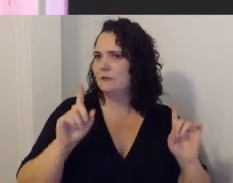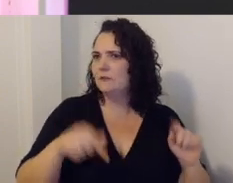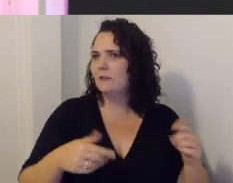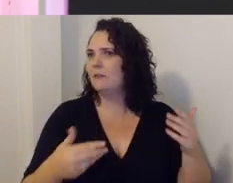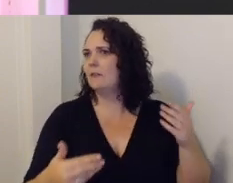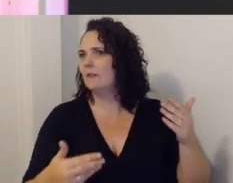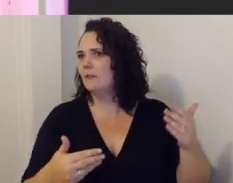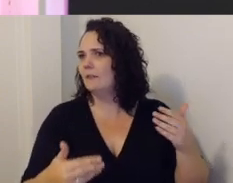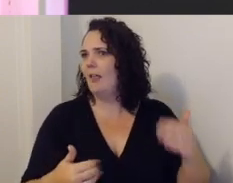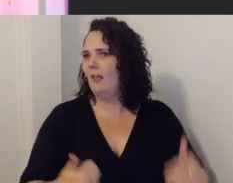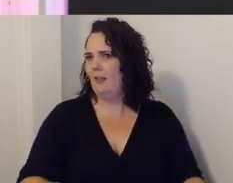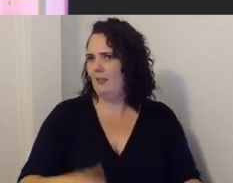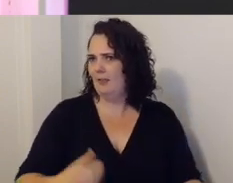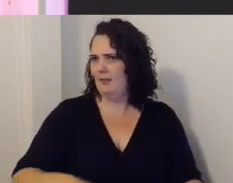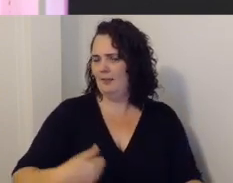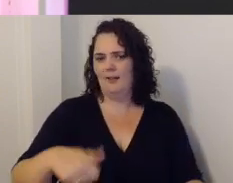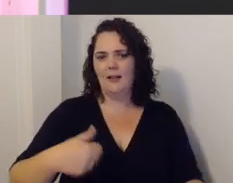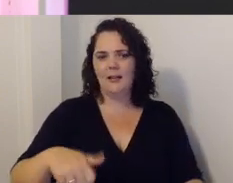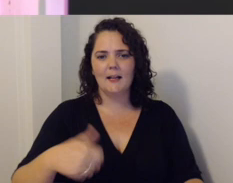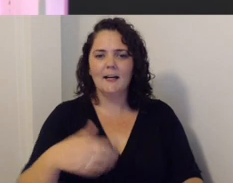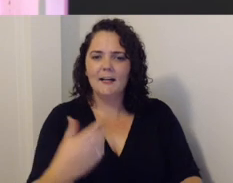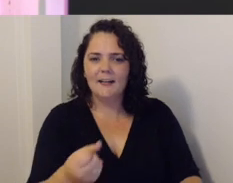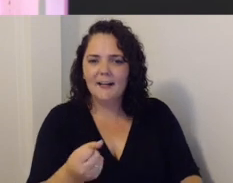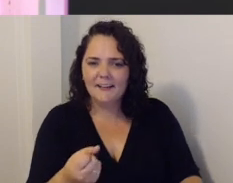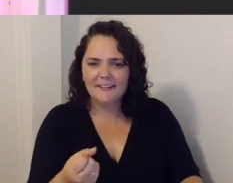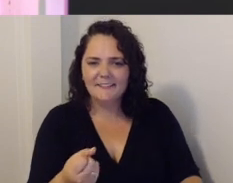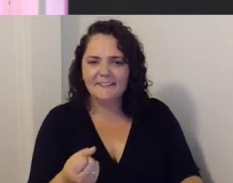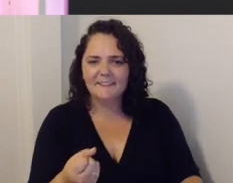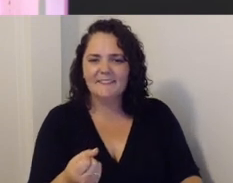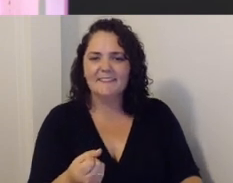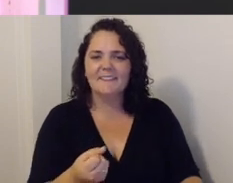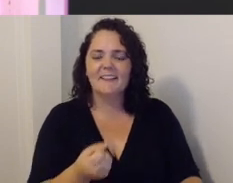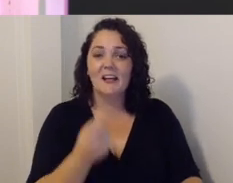paintings you'll see the way artists do that over and over again they use the gra,